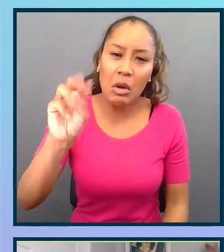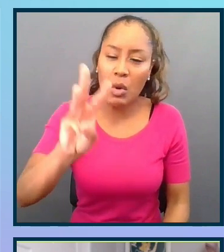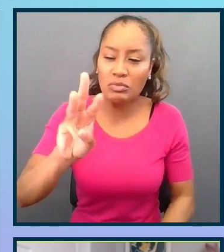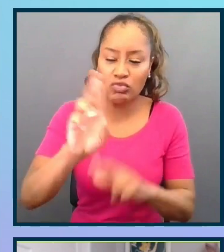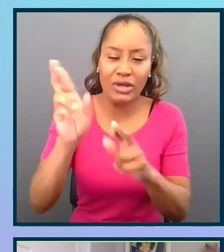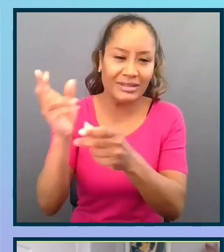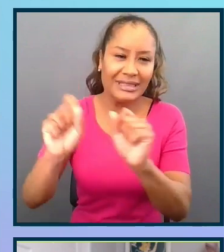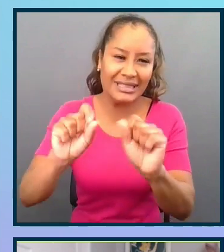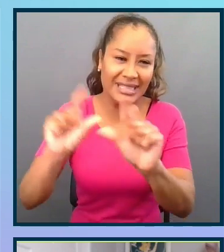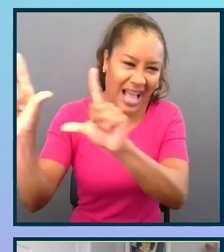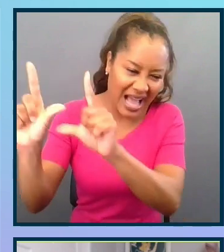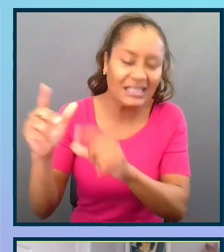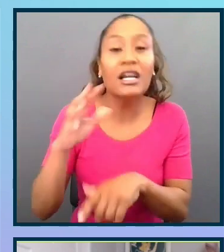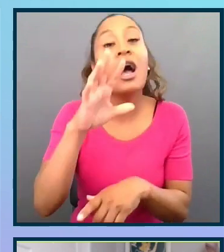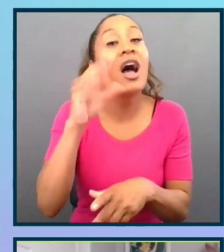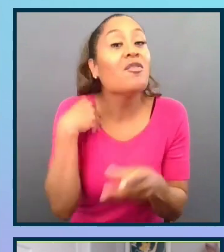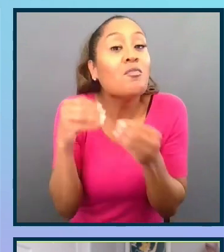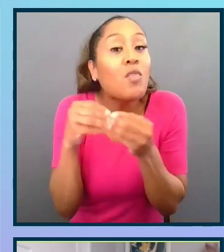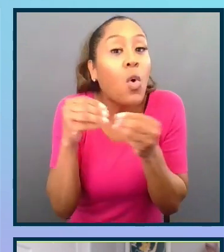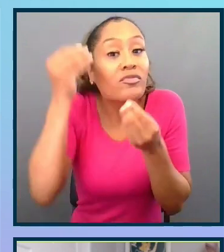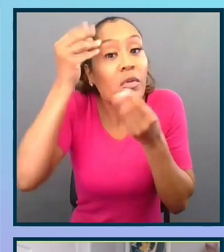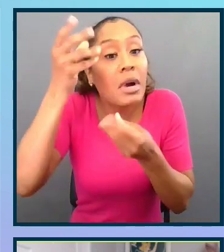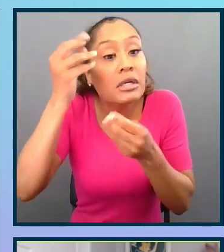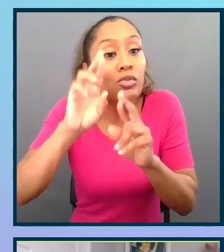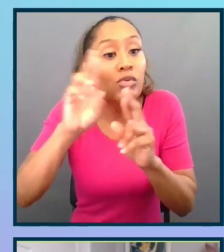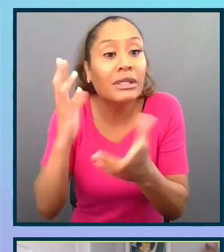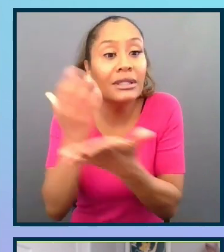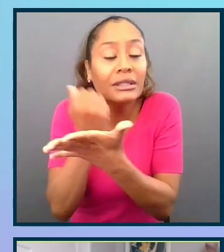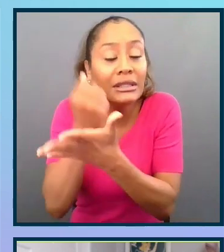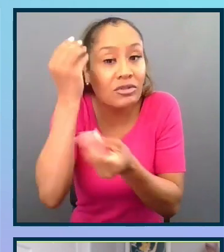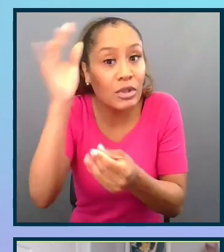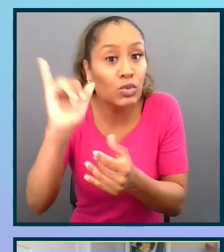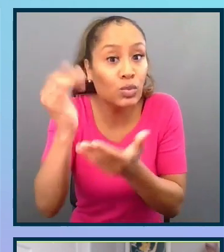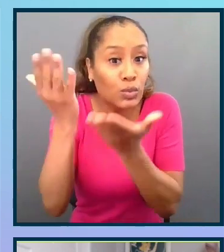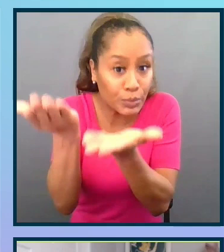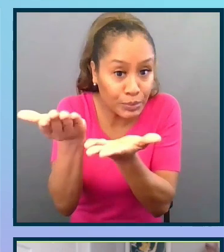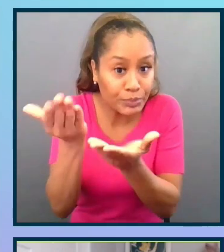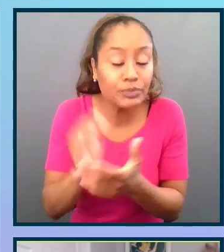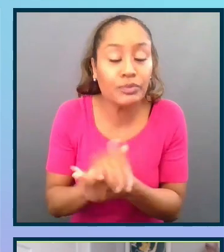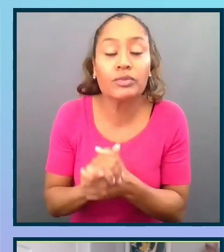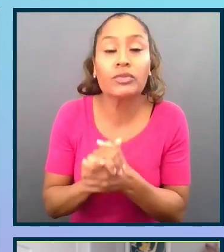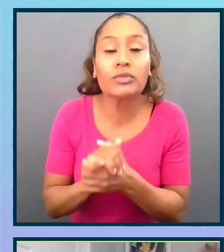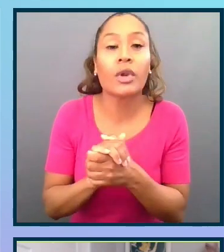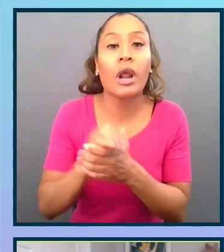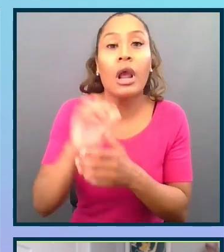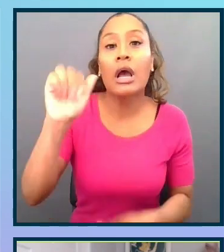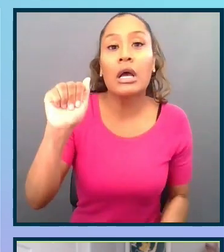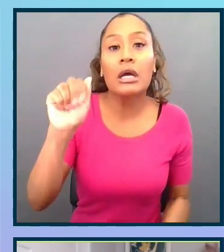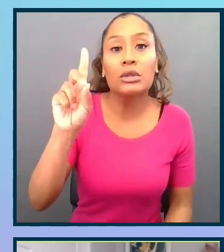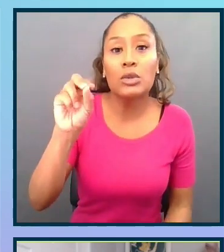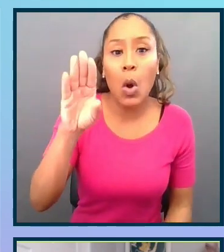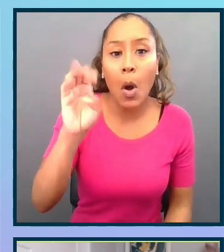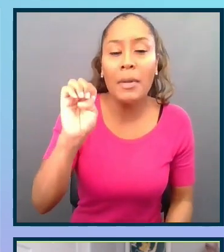I've also got a few more resources here as well. We have Adobe's Inclusive Design,